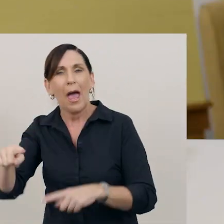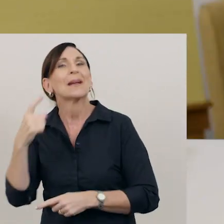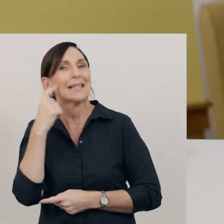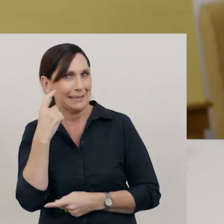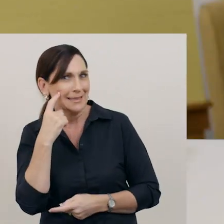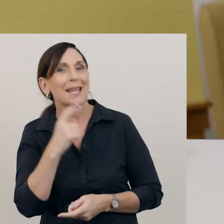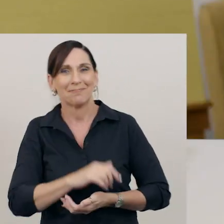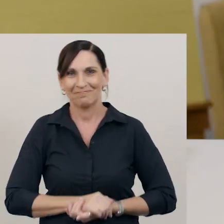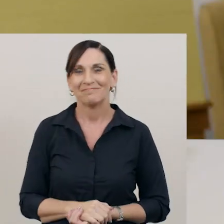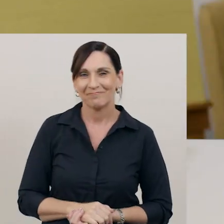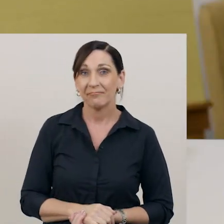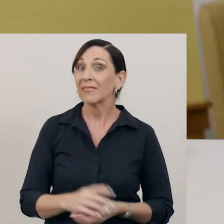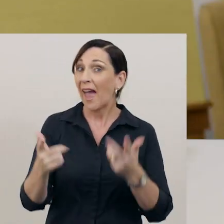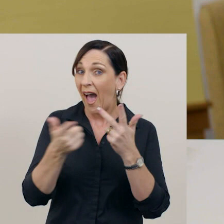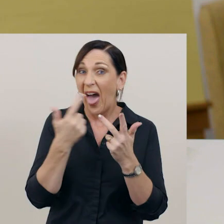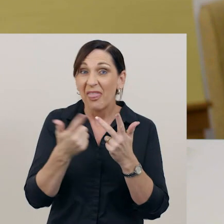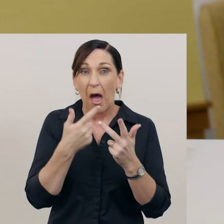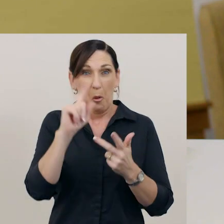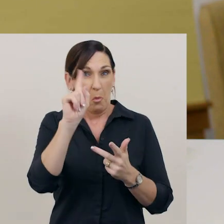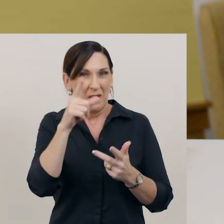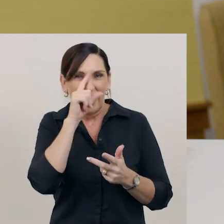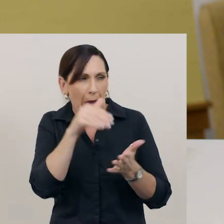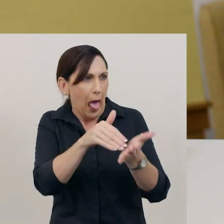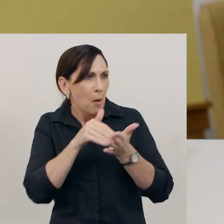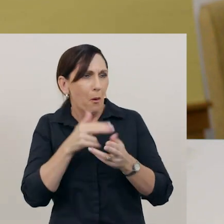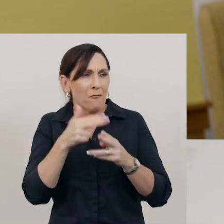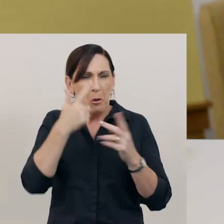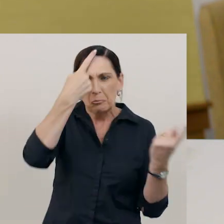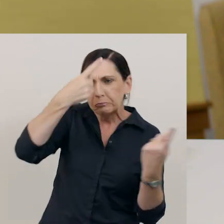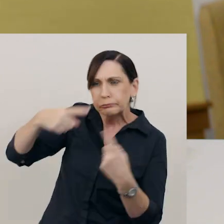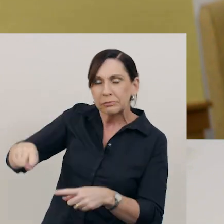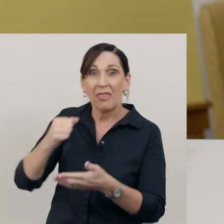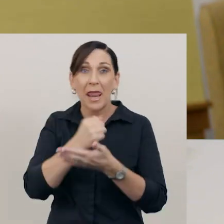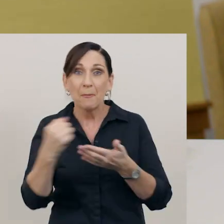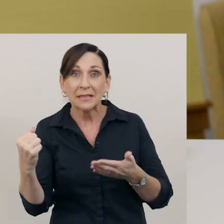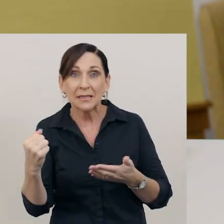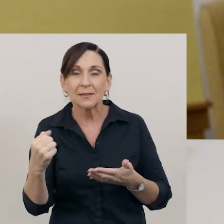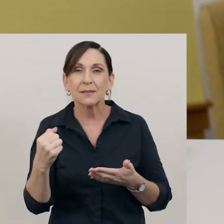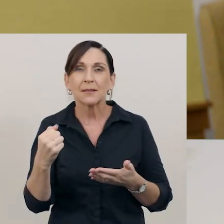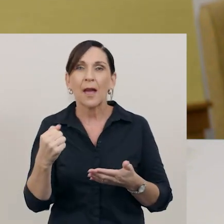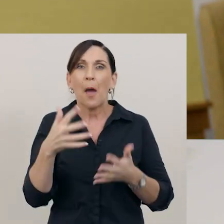Another efficient strategy we can use to add numbers is called ‘skip counting’.